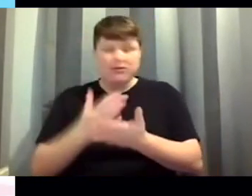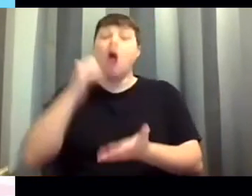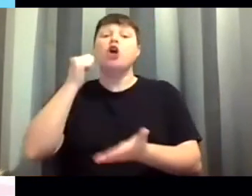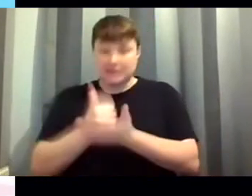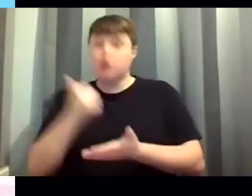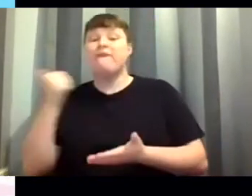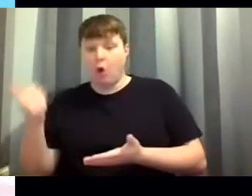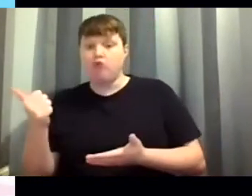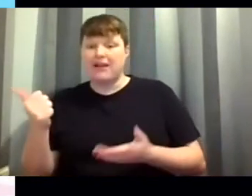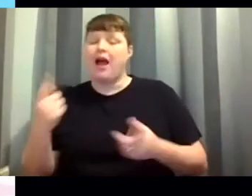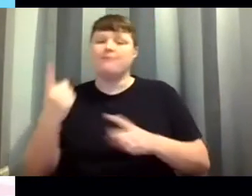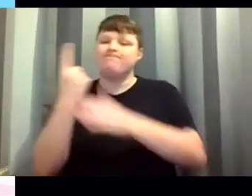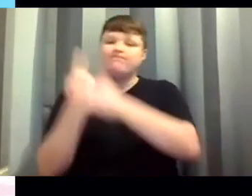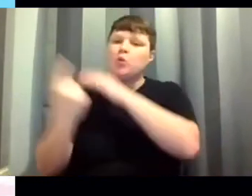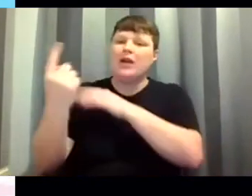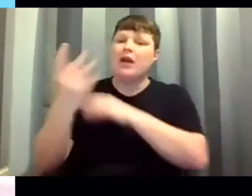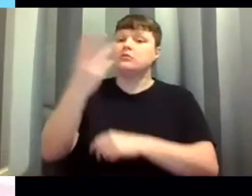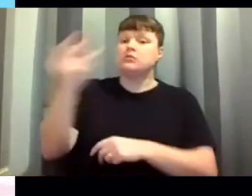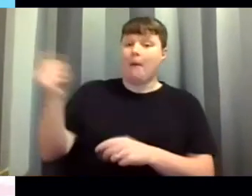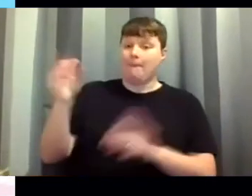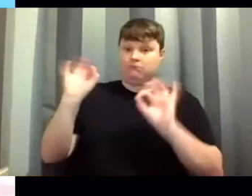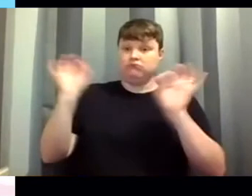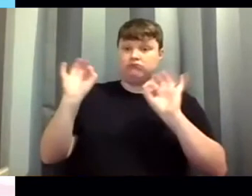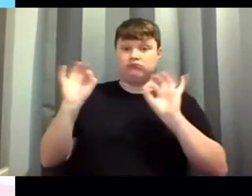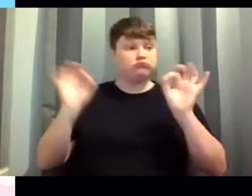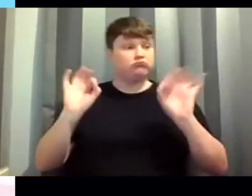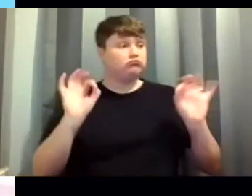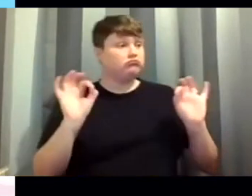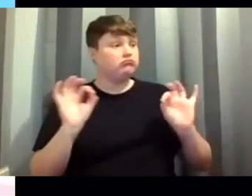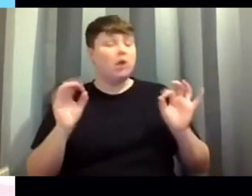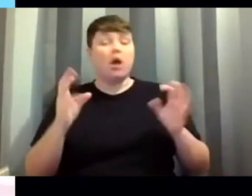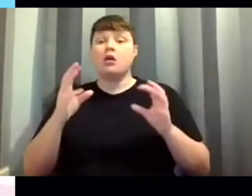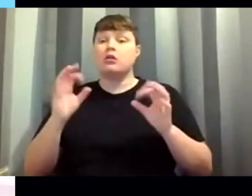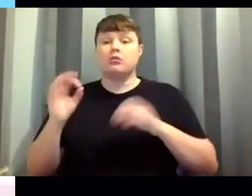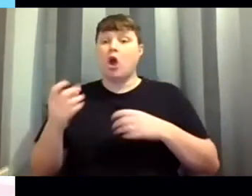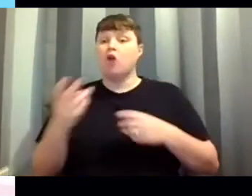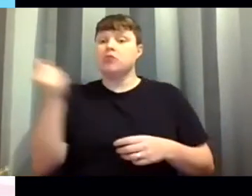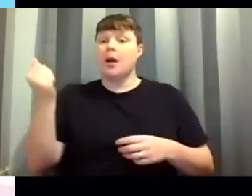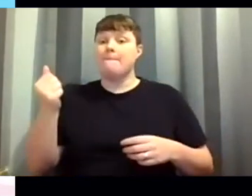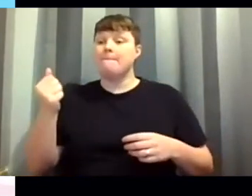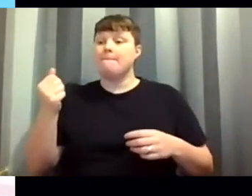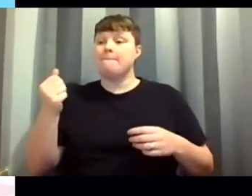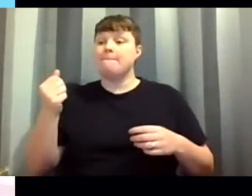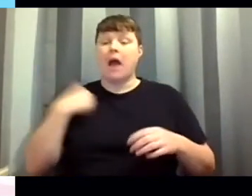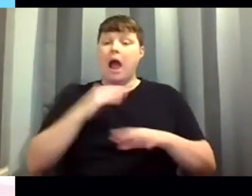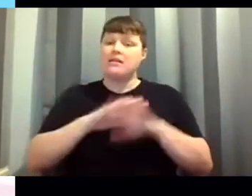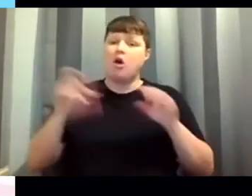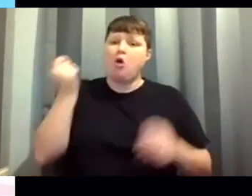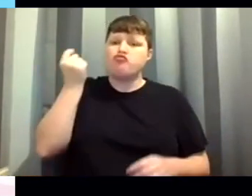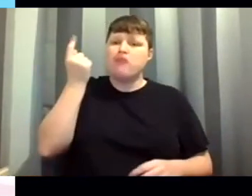some don't recognise it until it's gone. My vocal dysphoria: I didn't recognise that until I